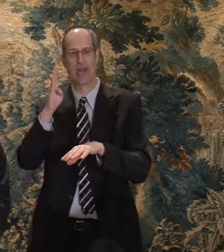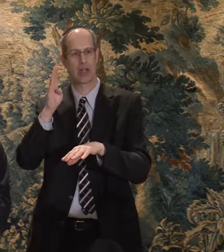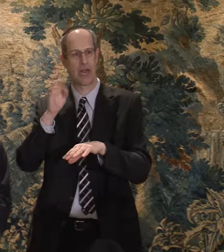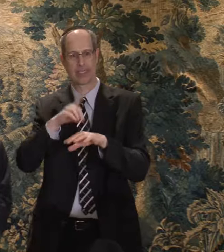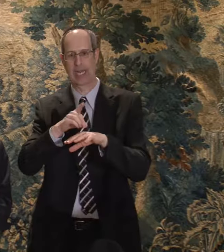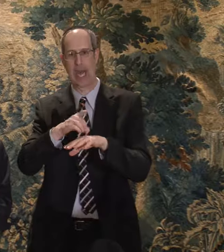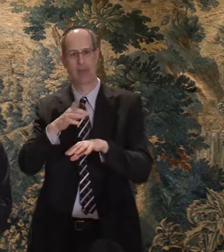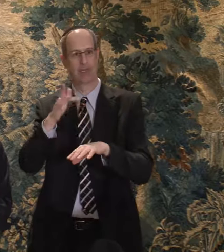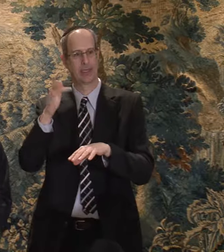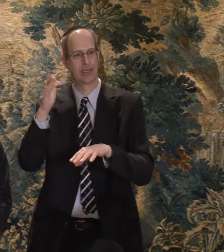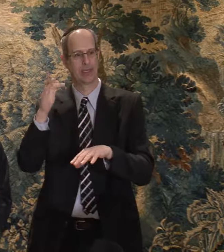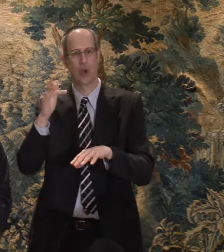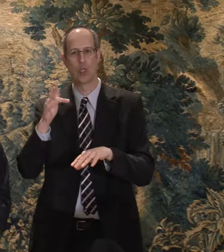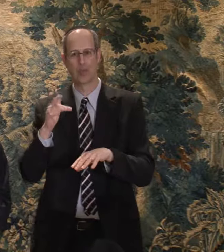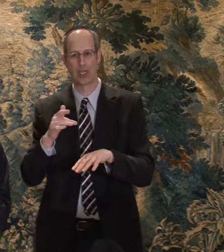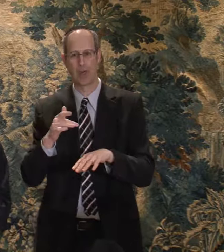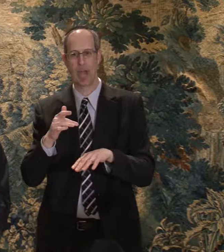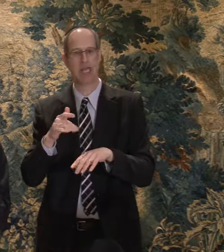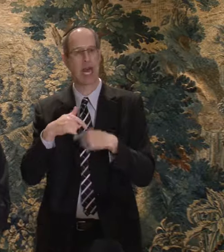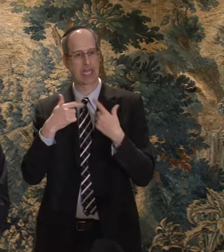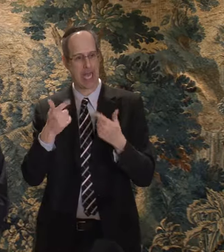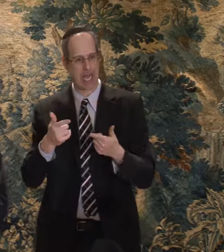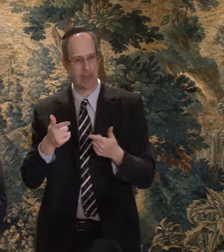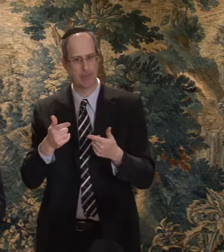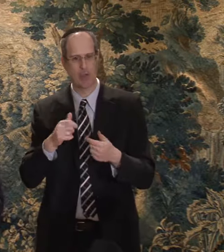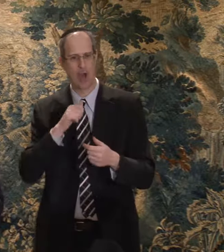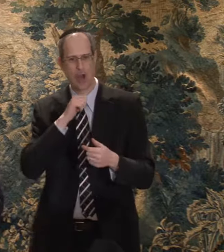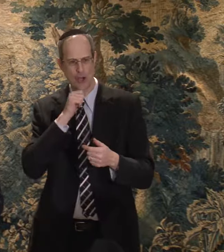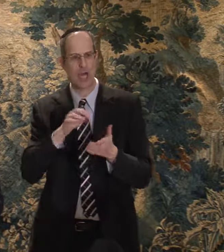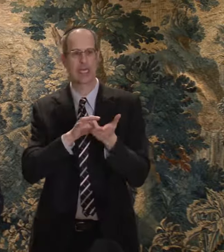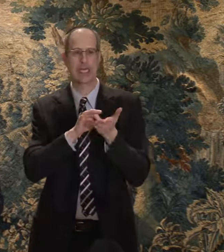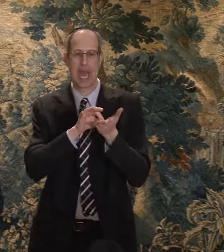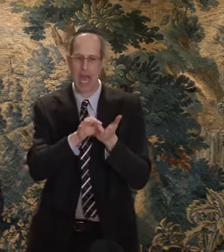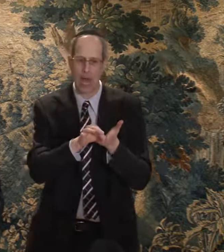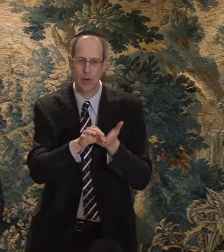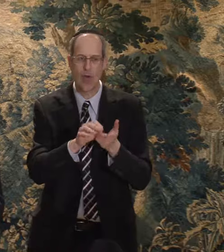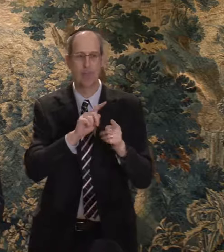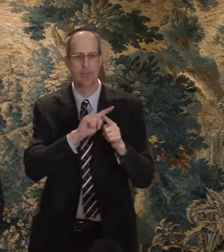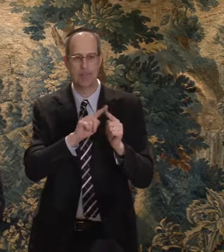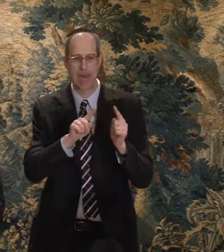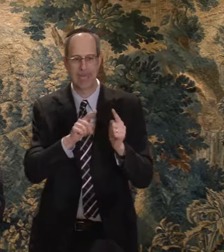who's fired them lock them not only that you count which fired them each one of